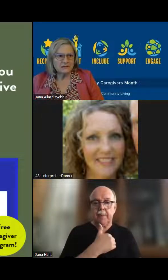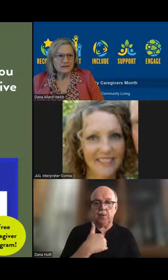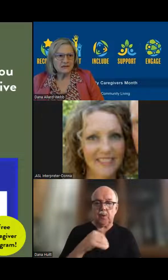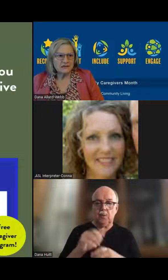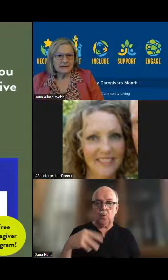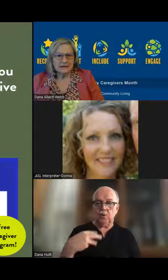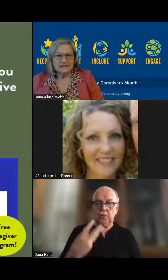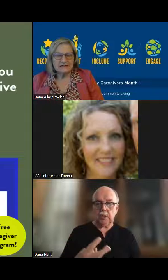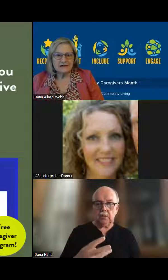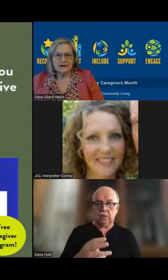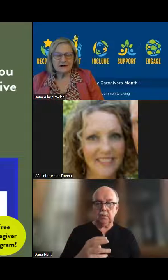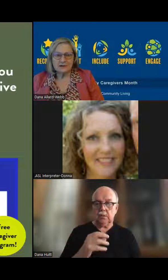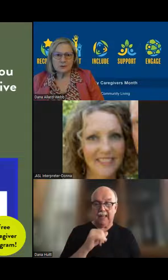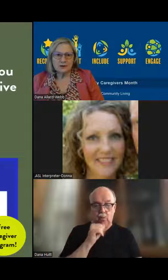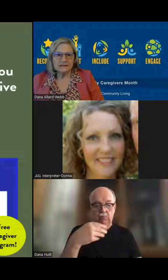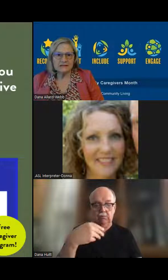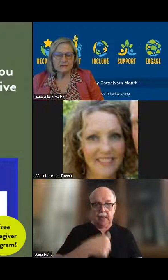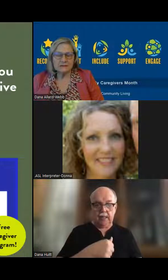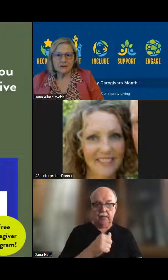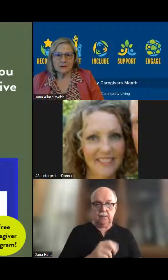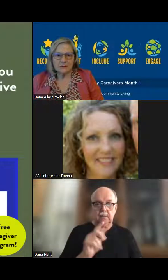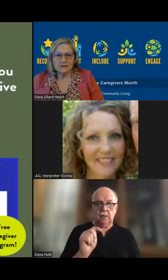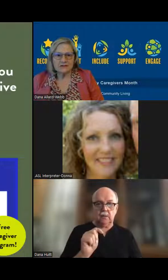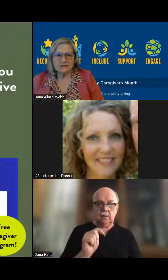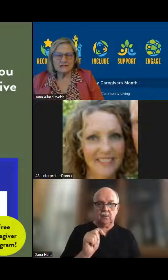a testing entity, too, to see if we can get more test locations so people don't have to